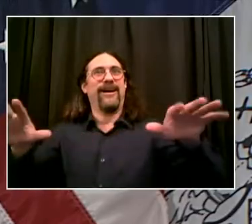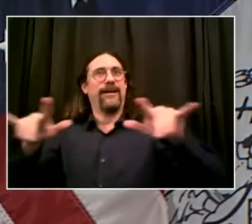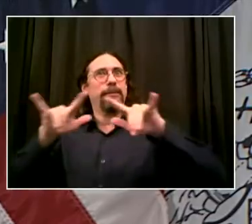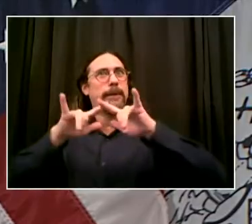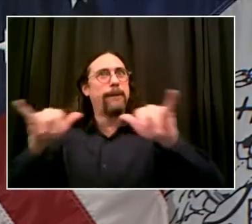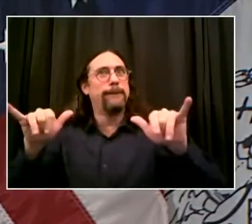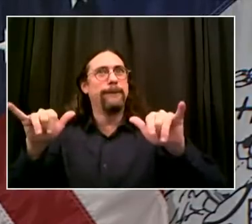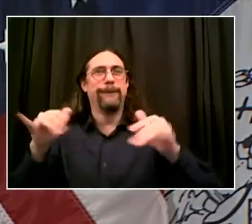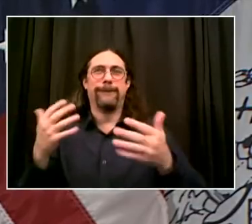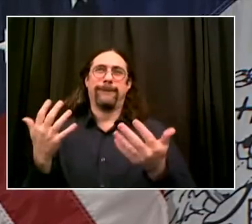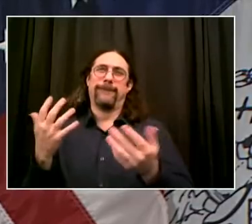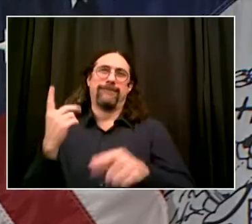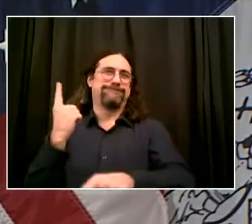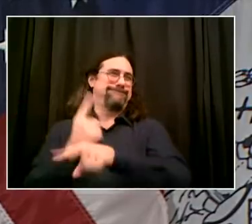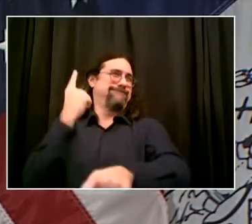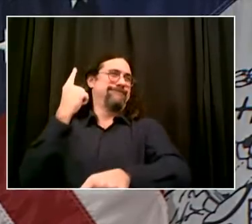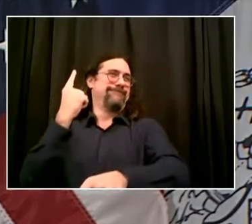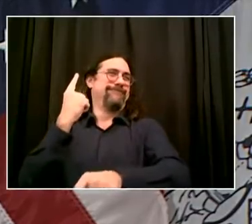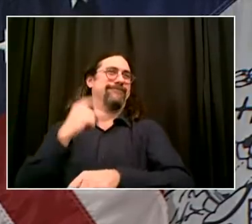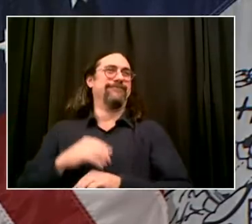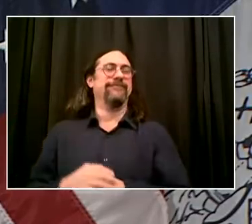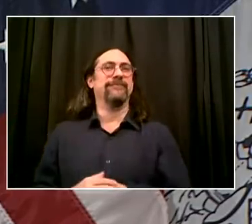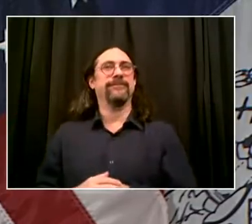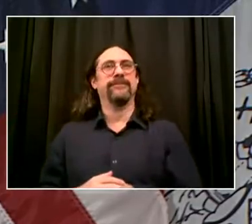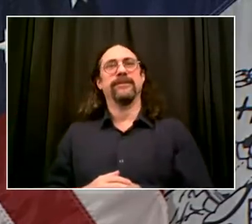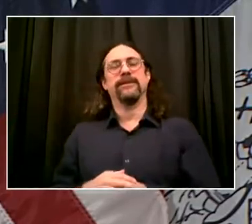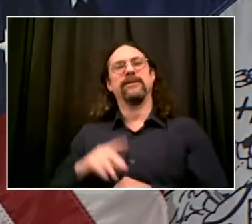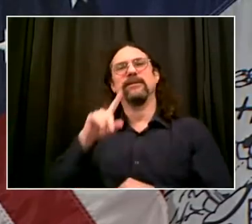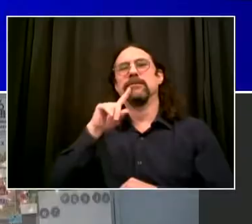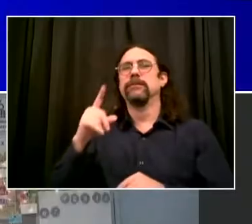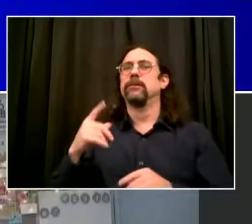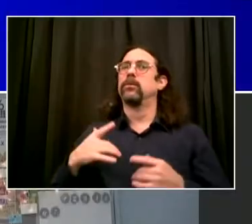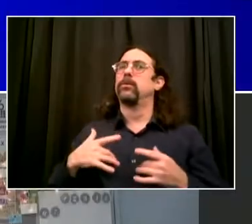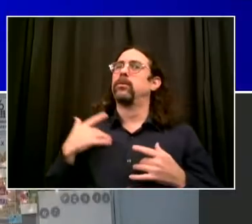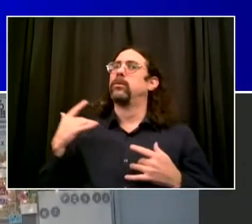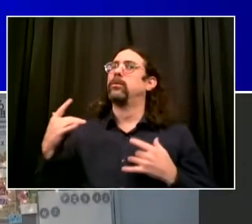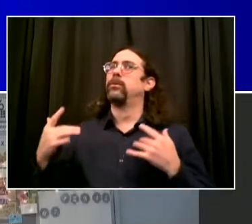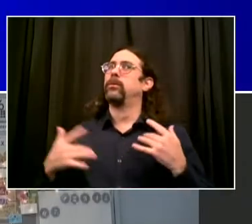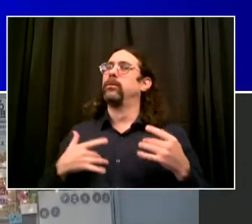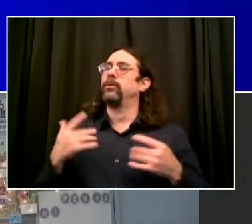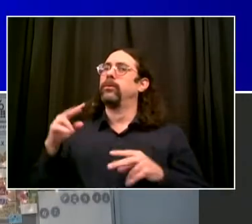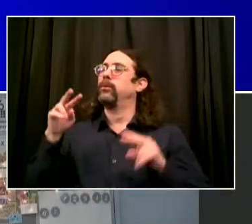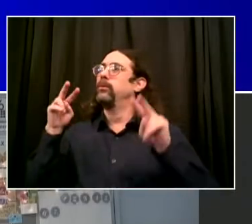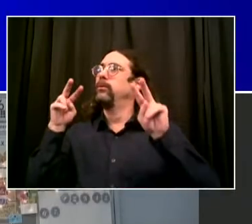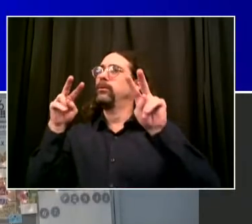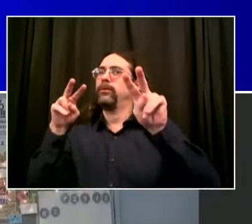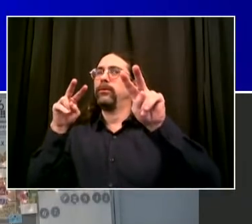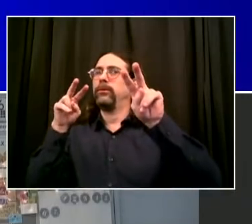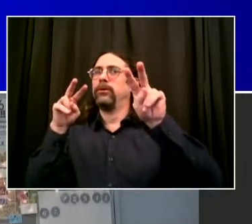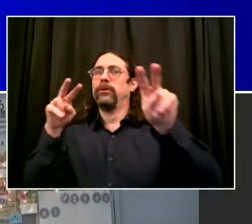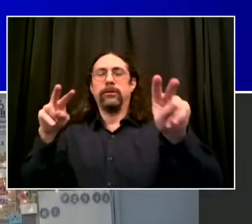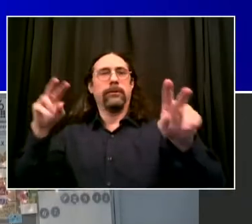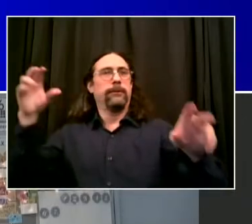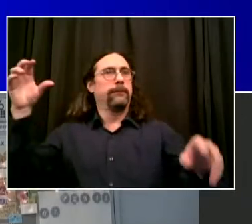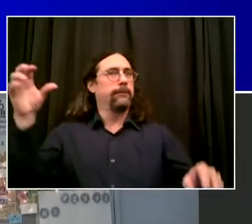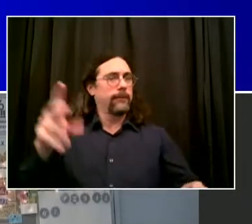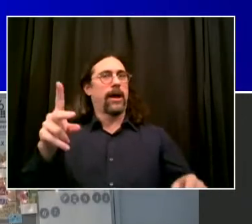WE WILL BE TURNING THE PAGE IN A MONTH AHEAD. SPEAKING OF TURNING THE